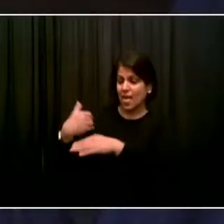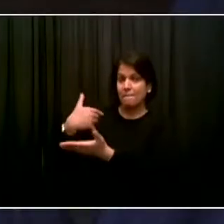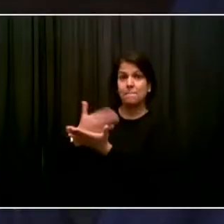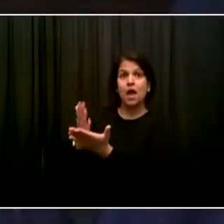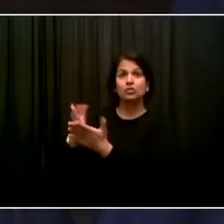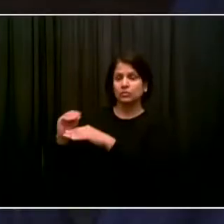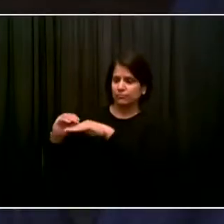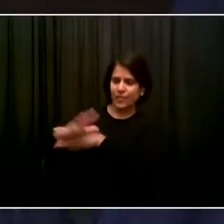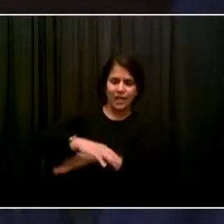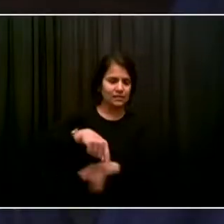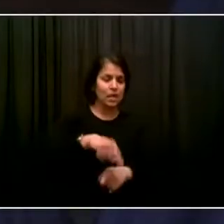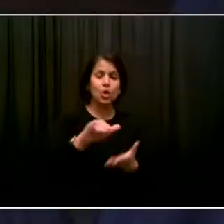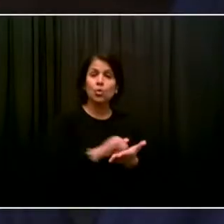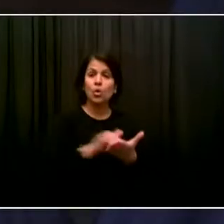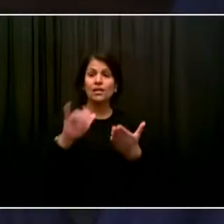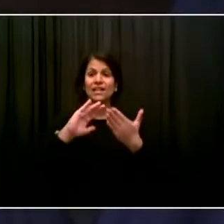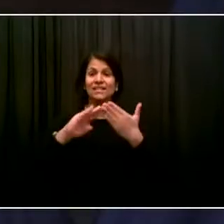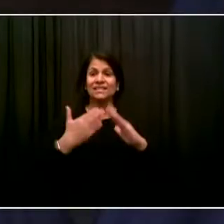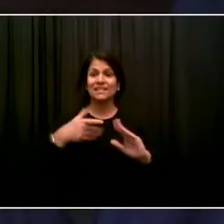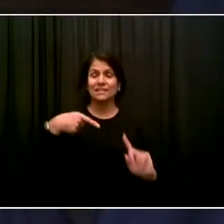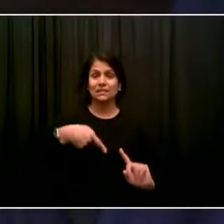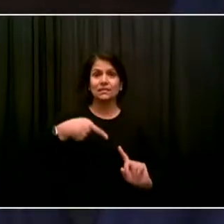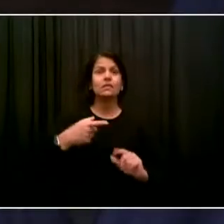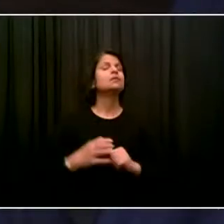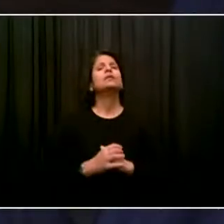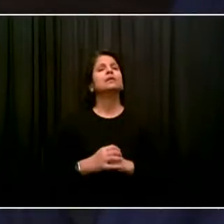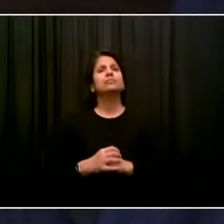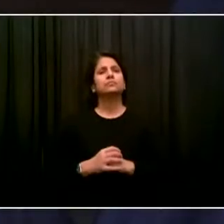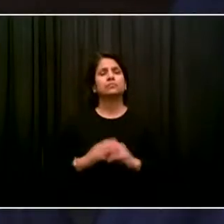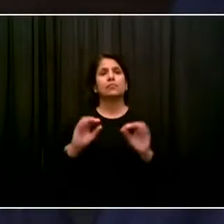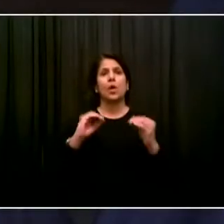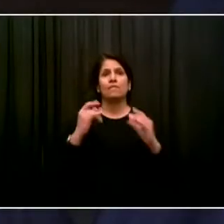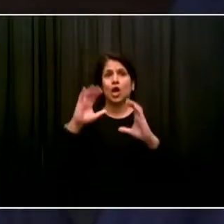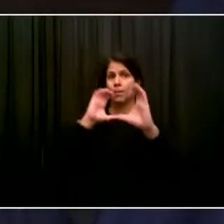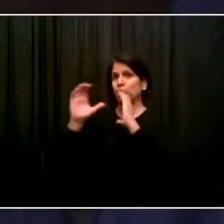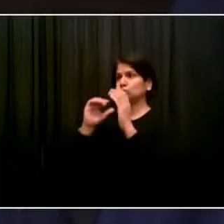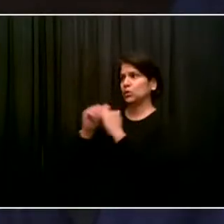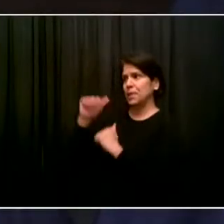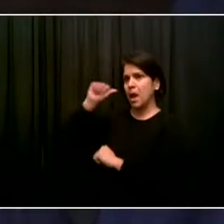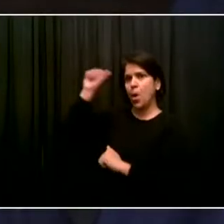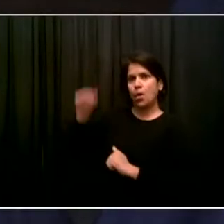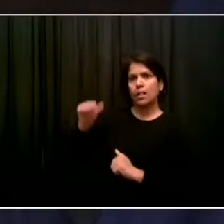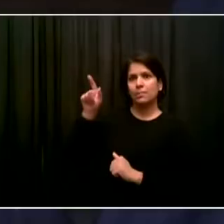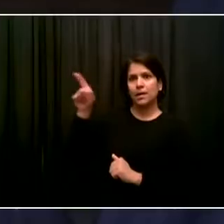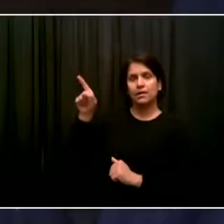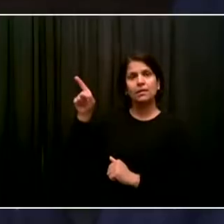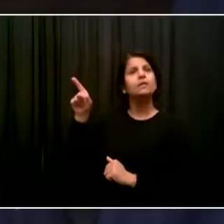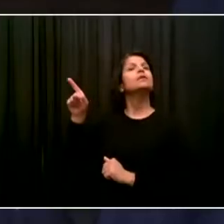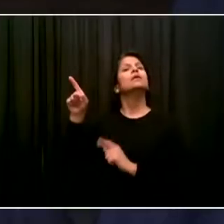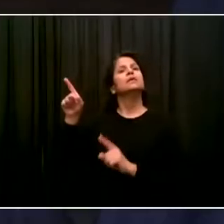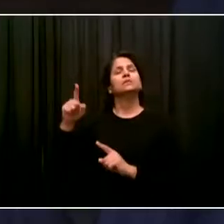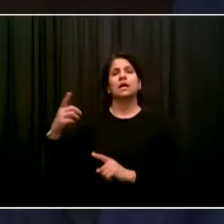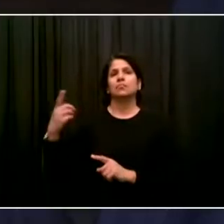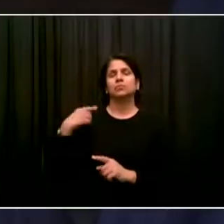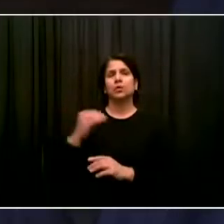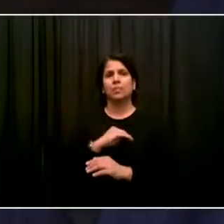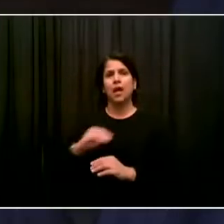LEGISLATURE, I DON'T KNOW IF YOU HAVE ANYBODY WORKING REMOTELY AND ANY INDICATION OF HOW THE BUDGET LOOKS FOR NEW